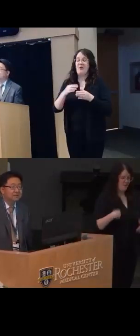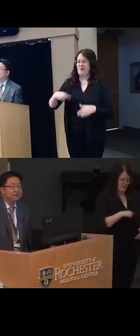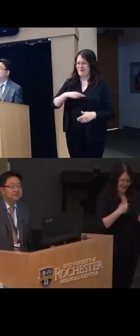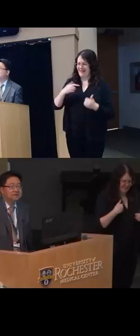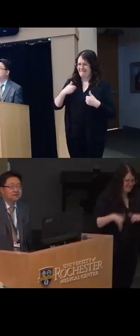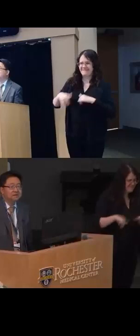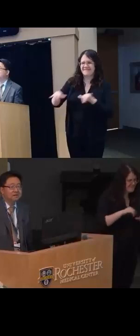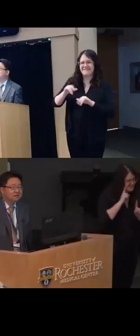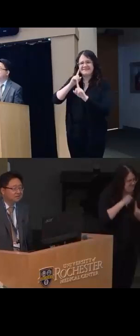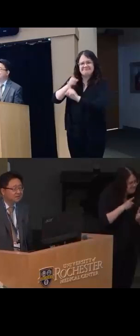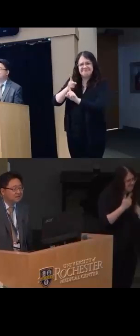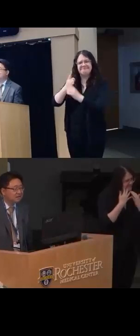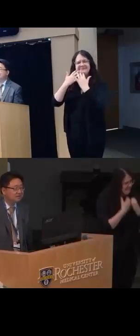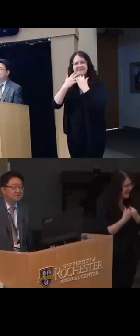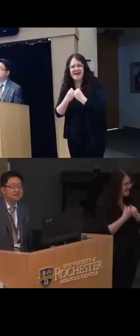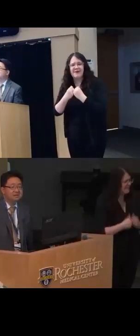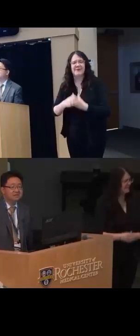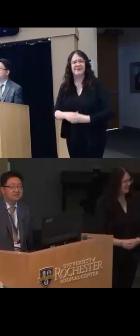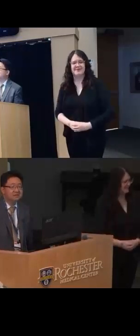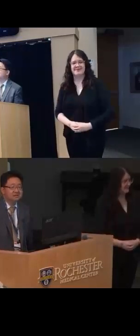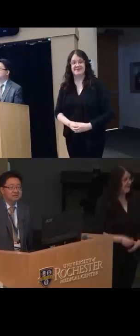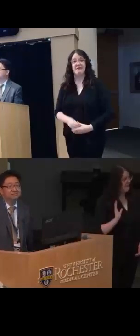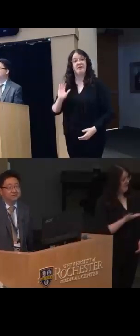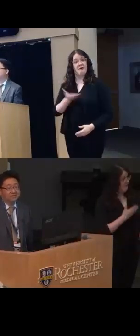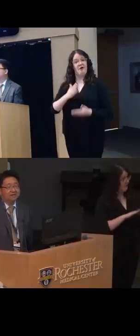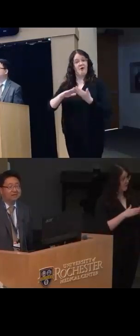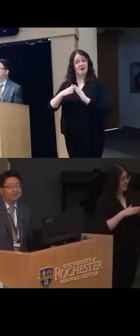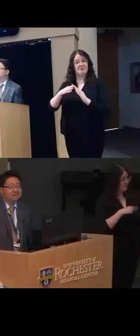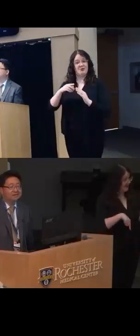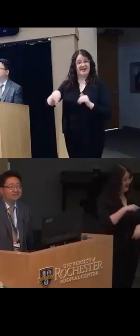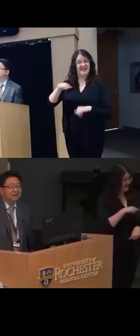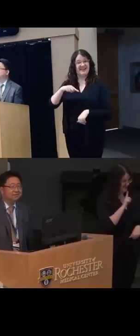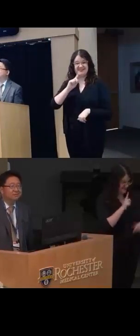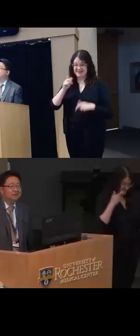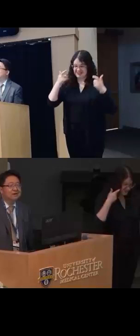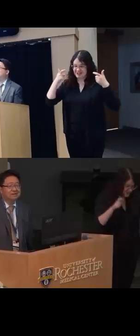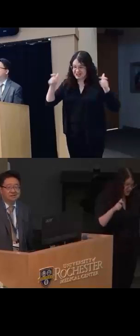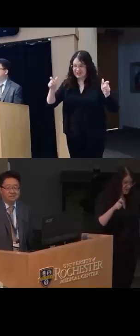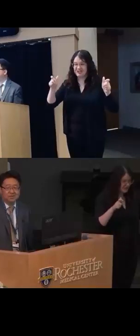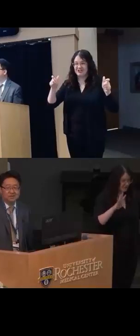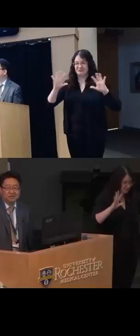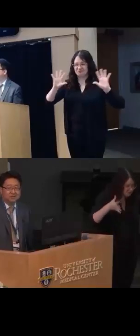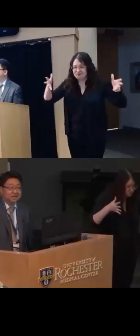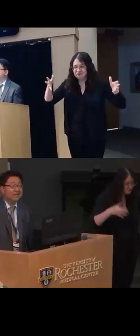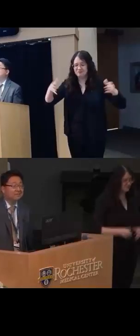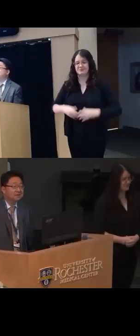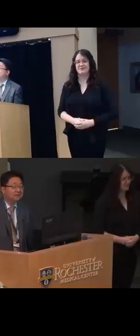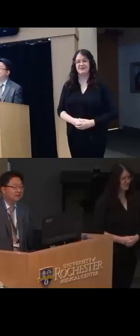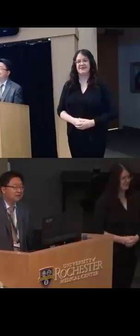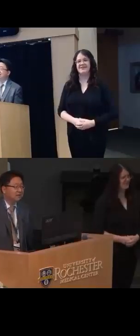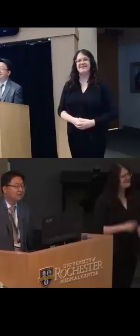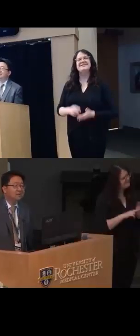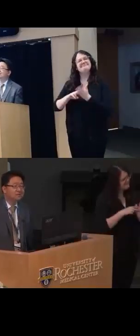because the community that we serve is really large we have to work as a community team in